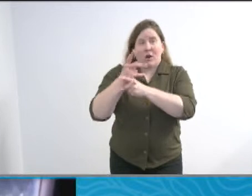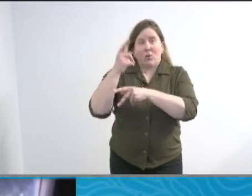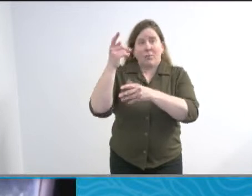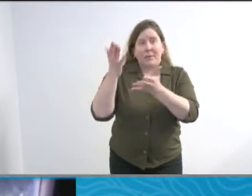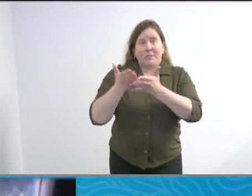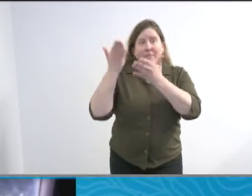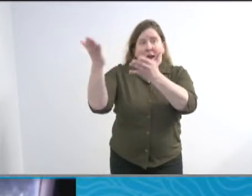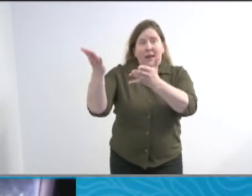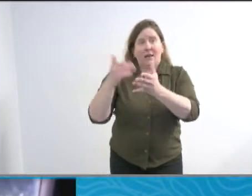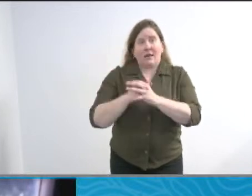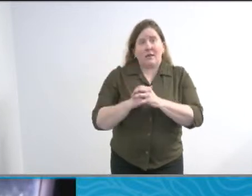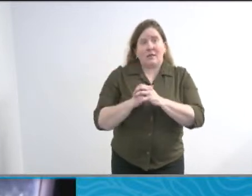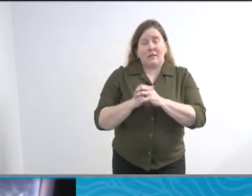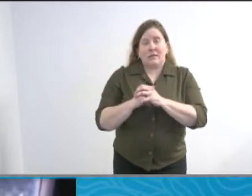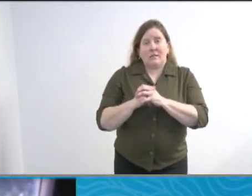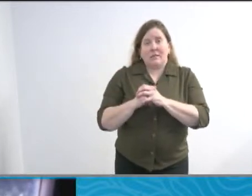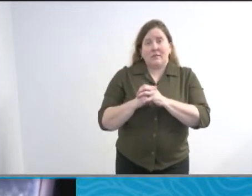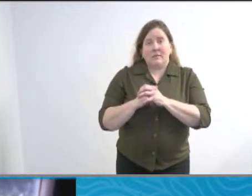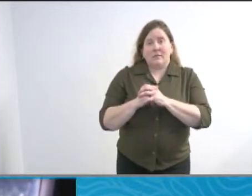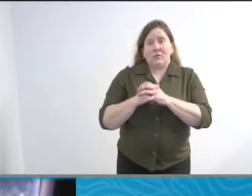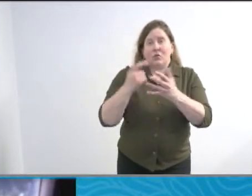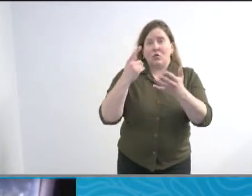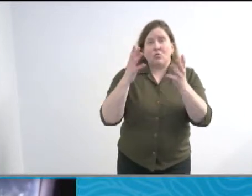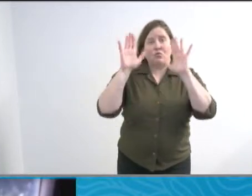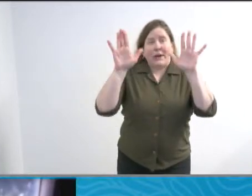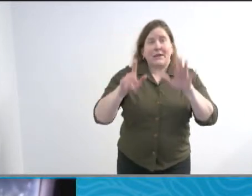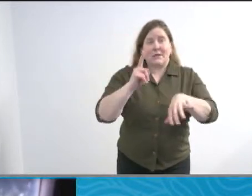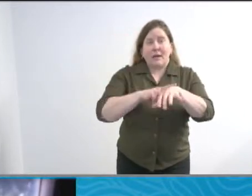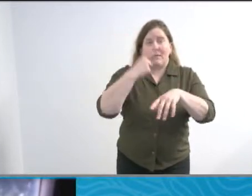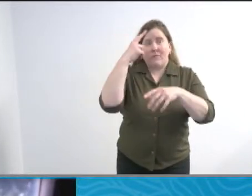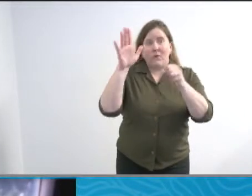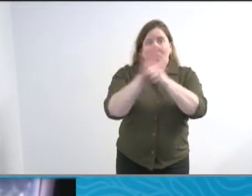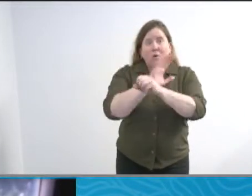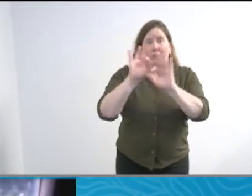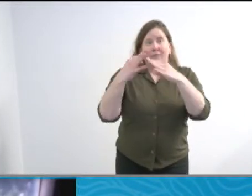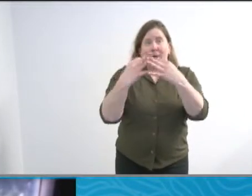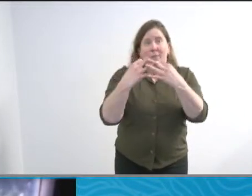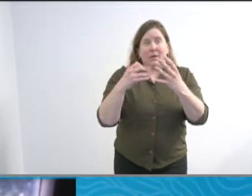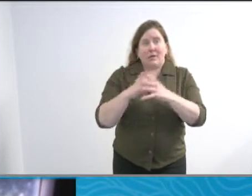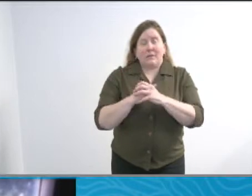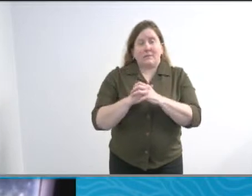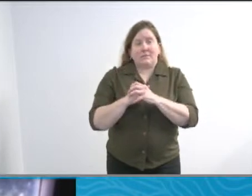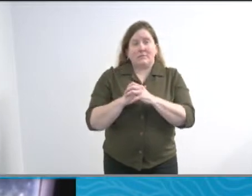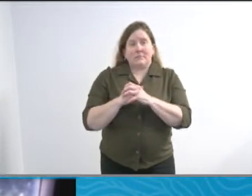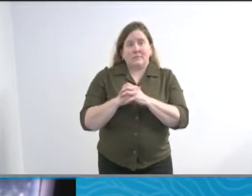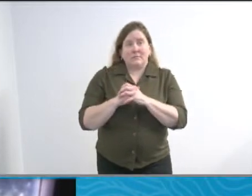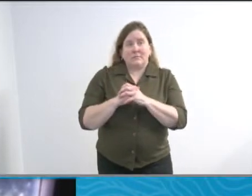So it's a great time for the whole family. Thank you for the opportunity to share it all our event.